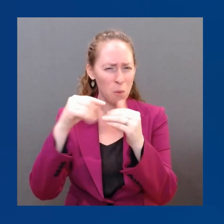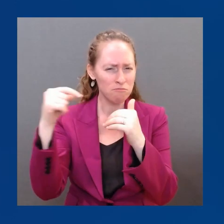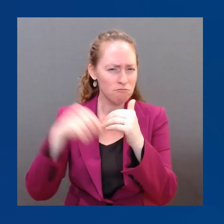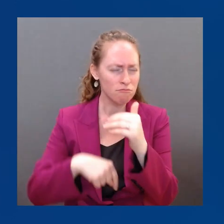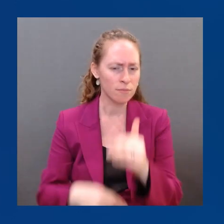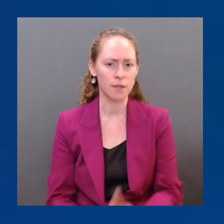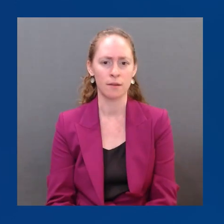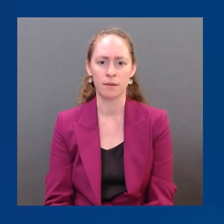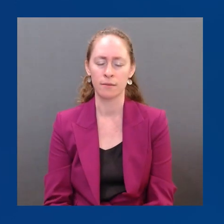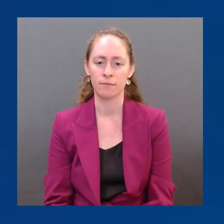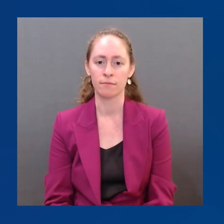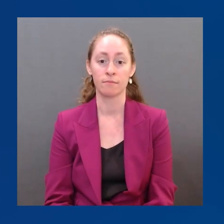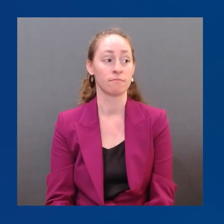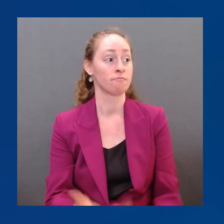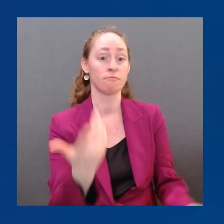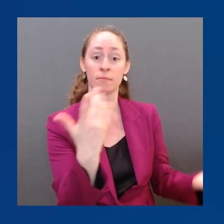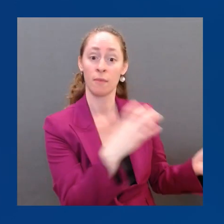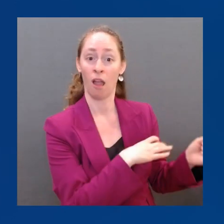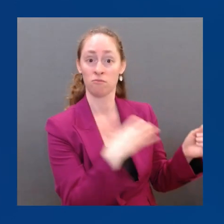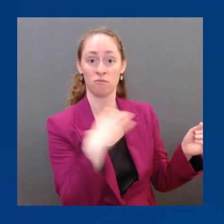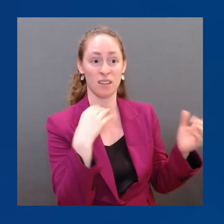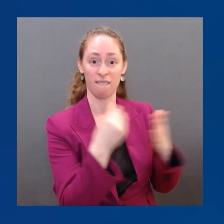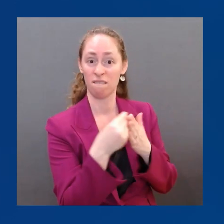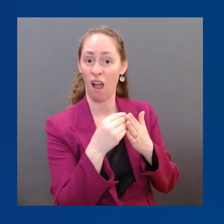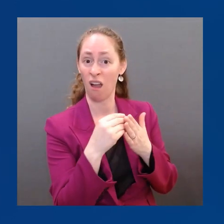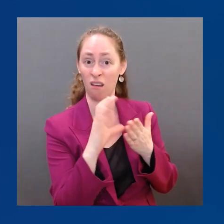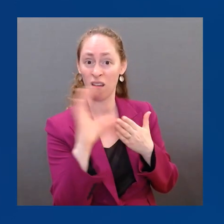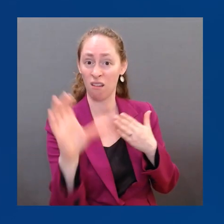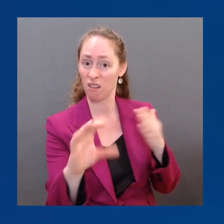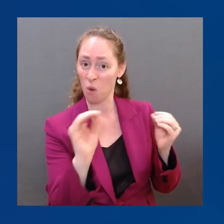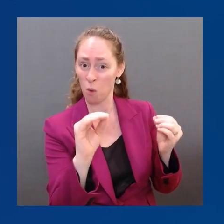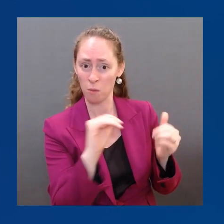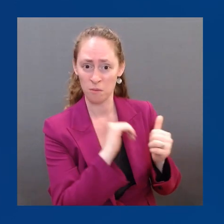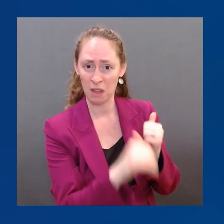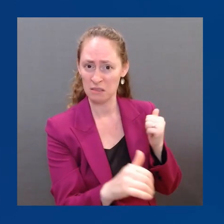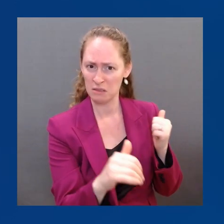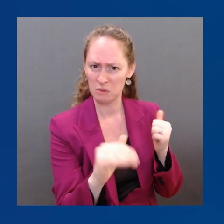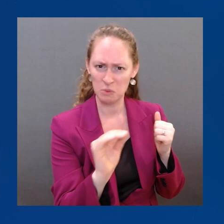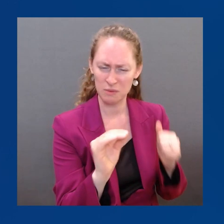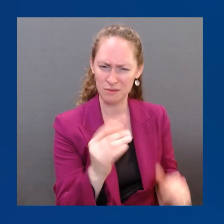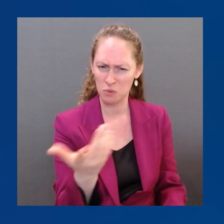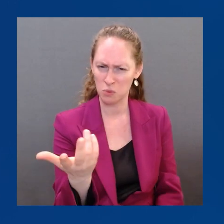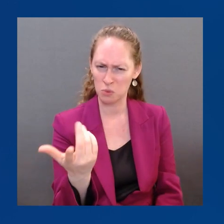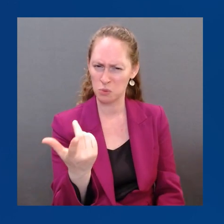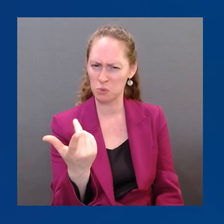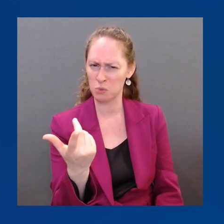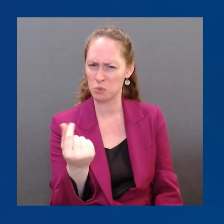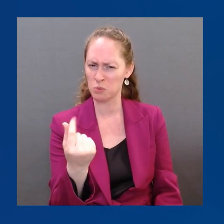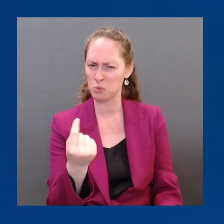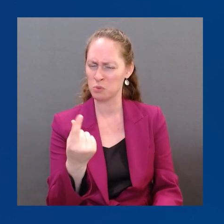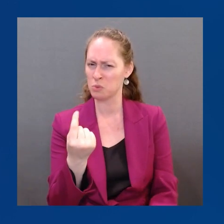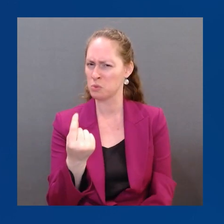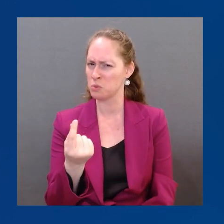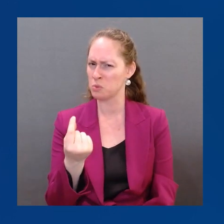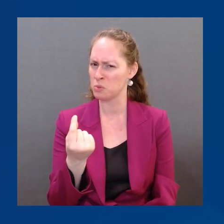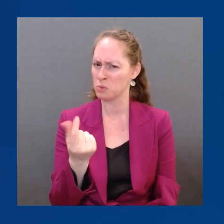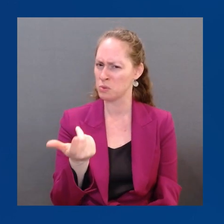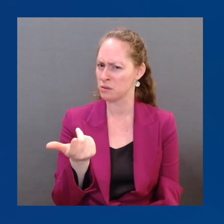is there anything you can do? Can you get in line, you know, with dollars from the seat cushions or what have you? Can you give us an update on,